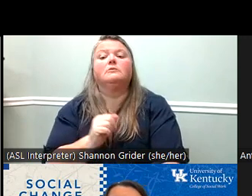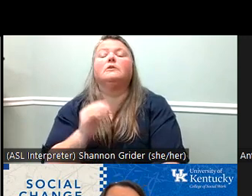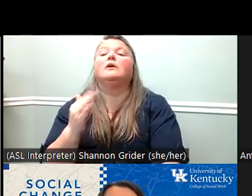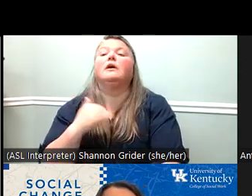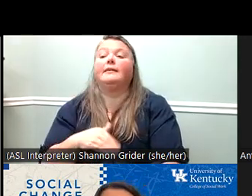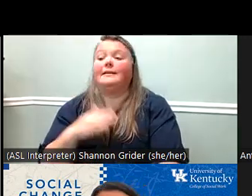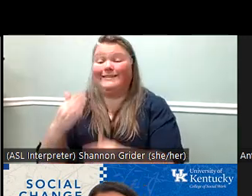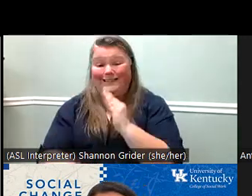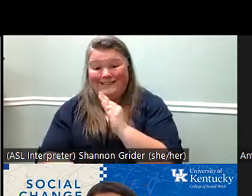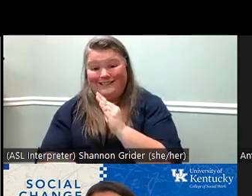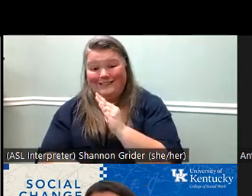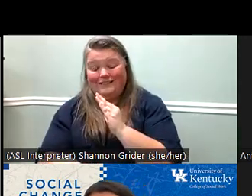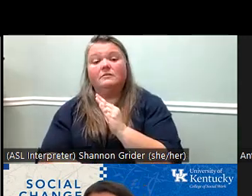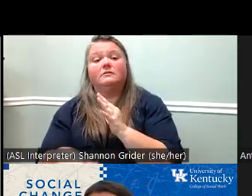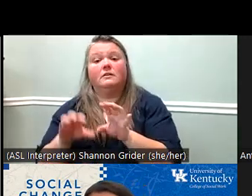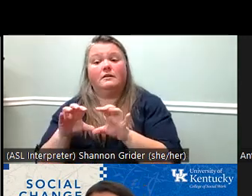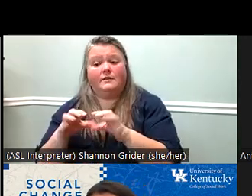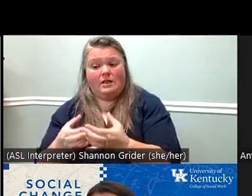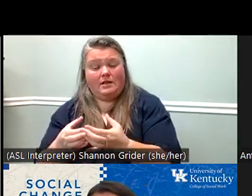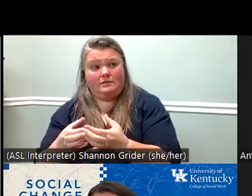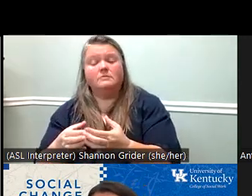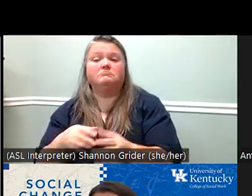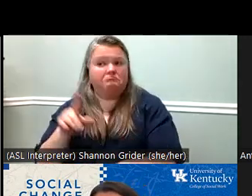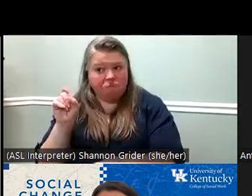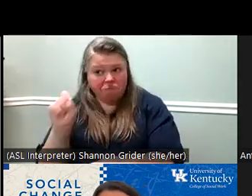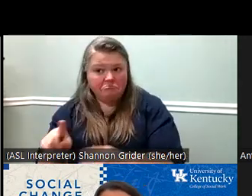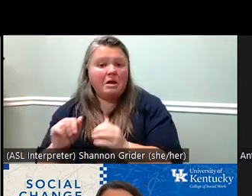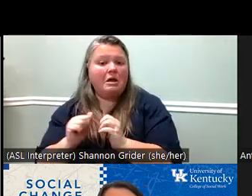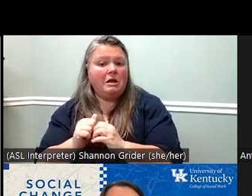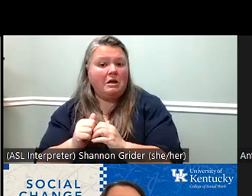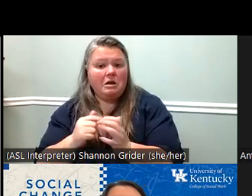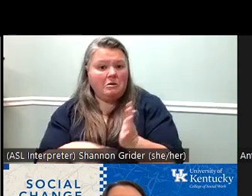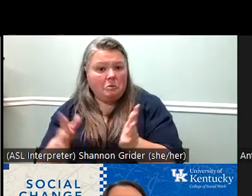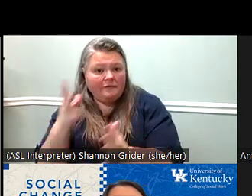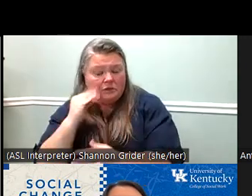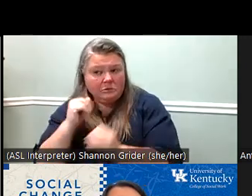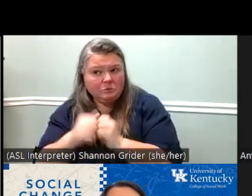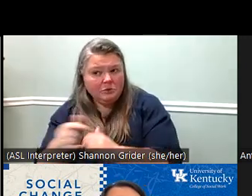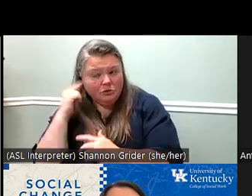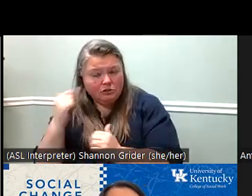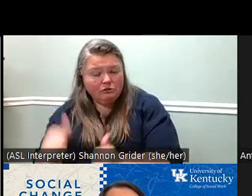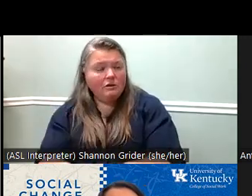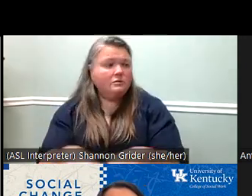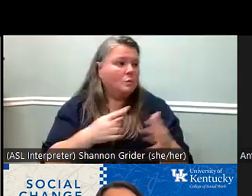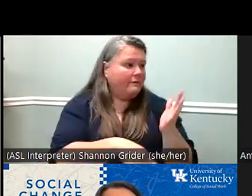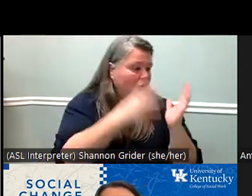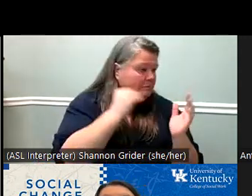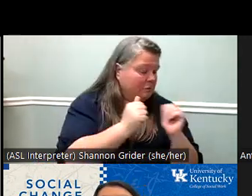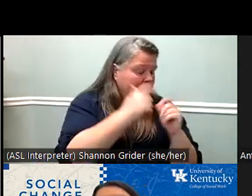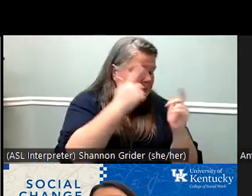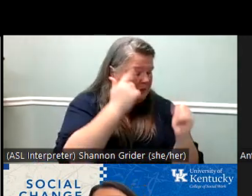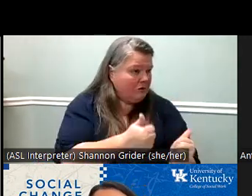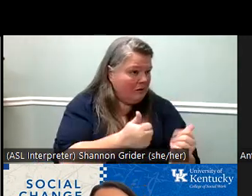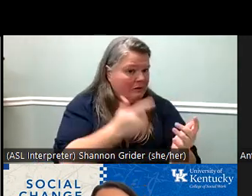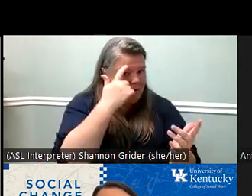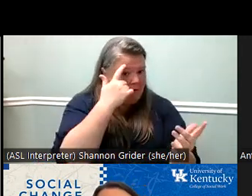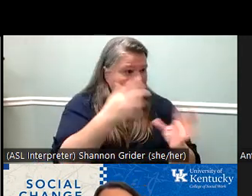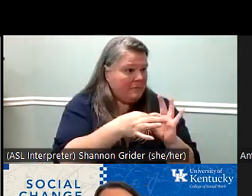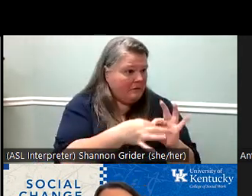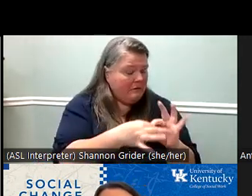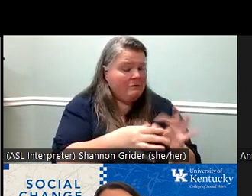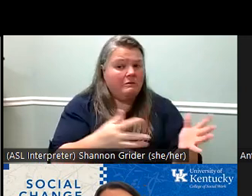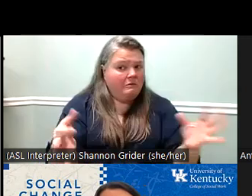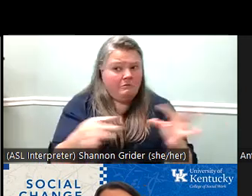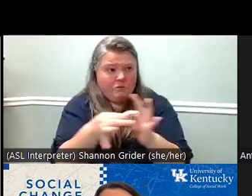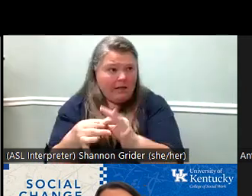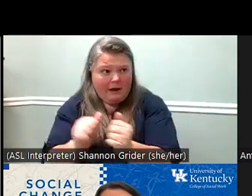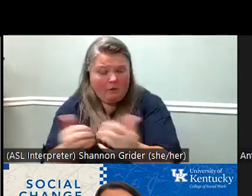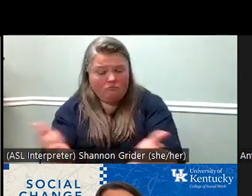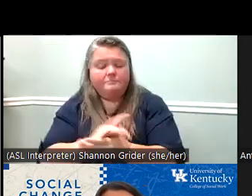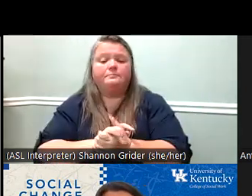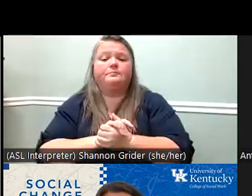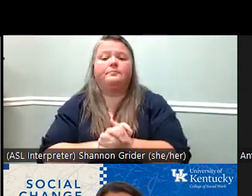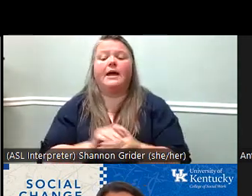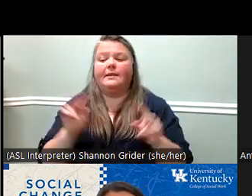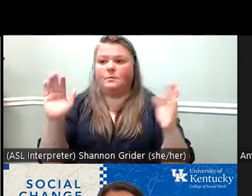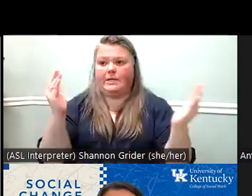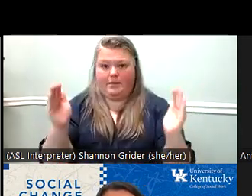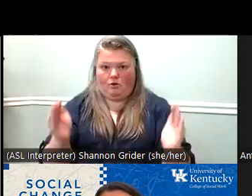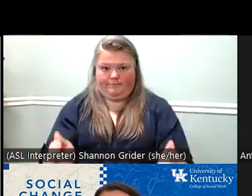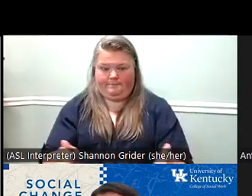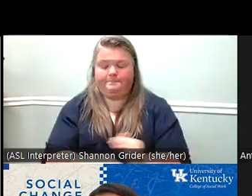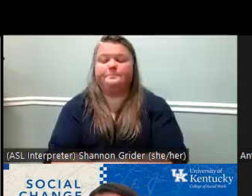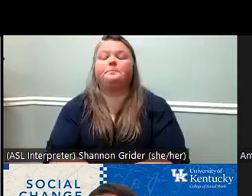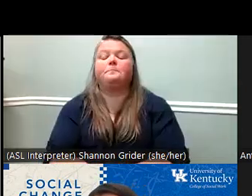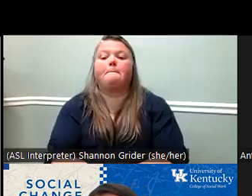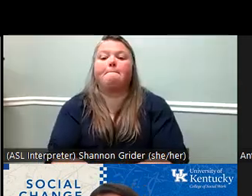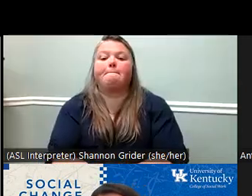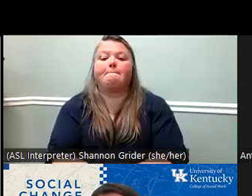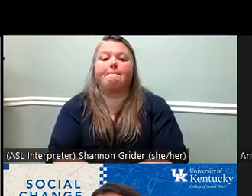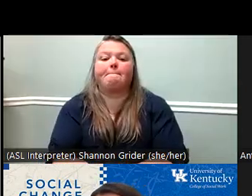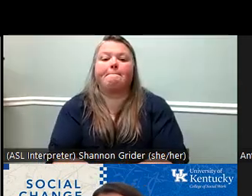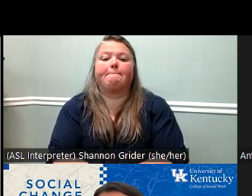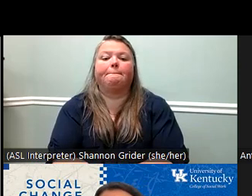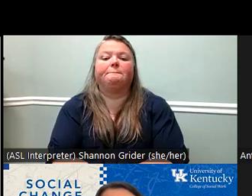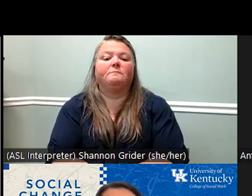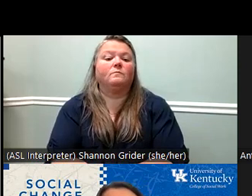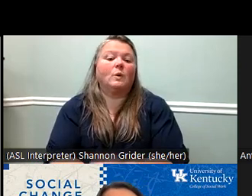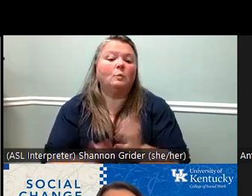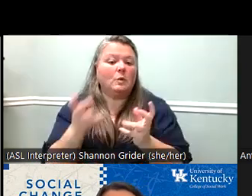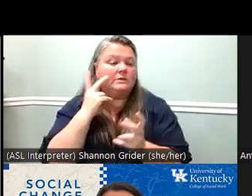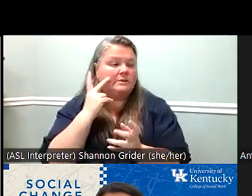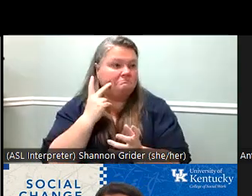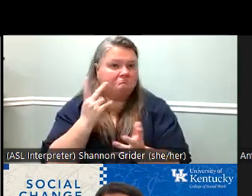SO WE ASK QUESTIONS IN THEIR PRE INTERVIEW LIKE WHAT ARE YOUR EXPERIENCES WITH HEARING LOSS, WHAT ARE YOUR EXPERIENCES WITH MENTAL HEALTH, HOW ARE THEY RELATED, AND